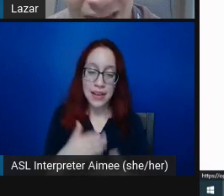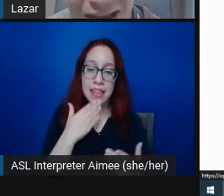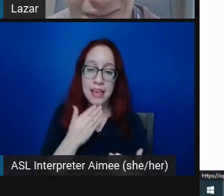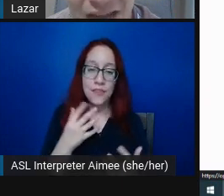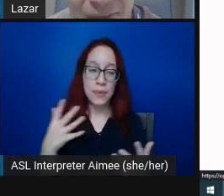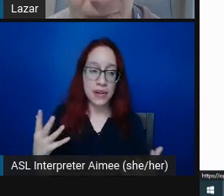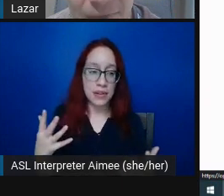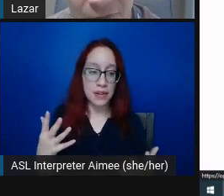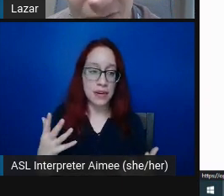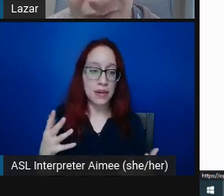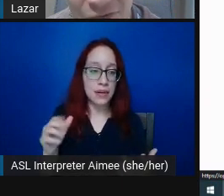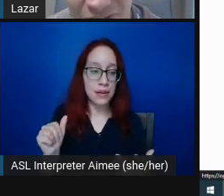Andrija, the floor is yours now.